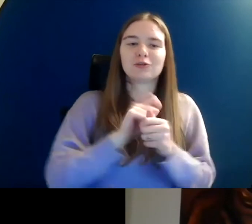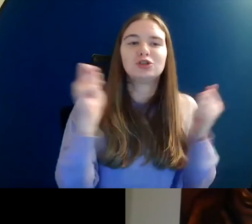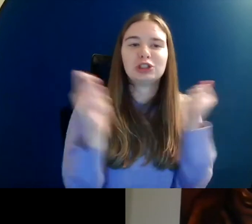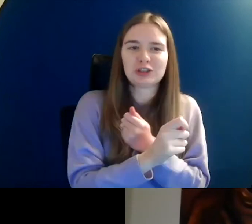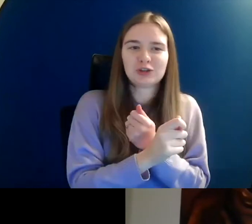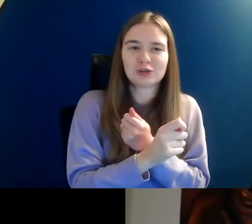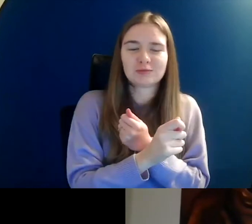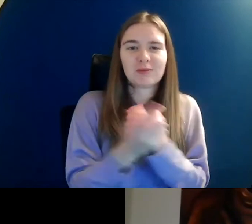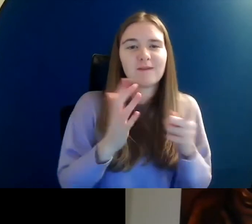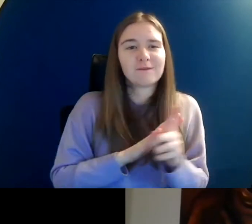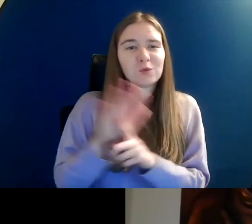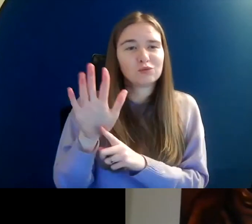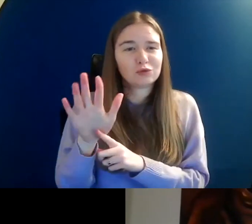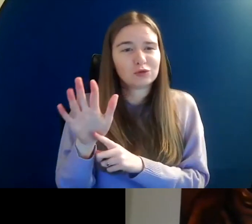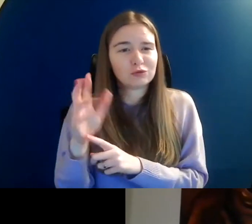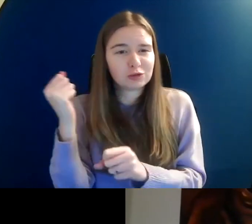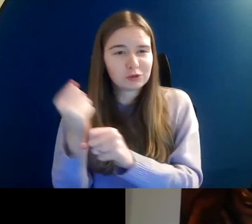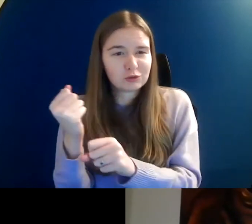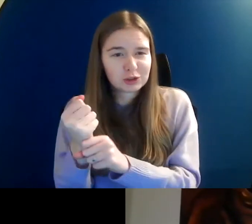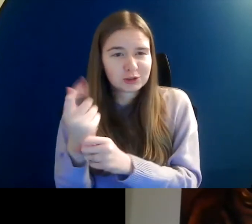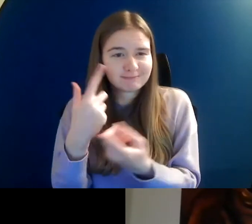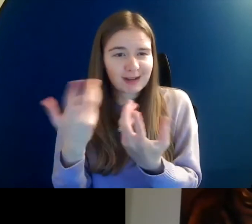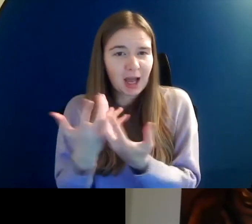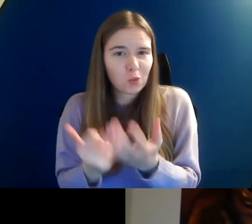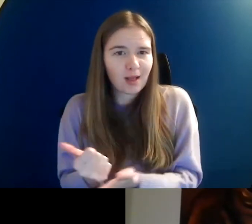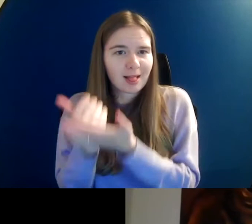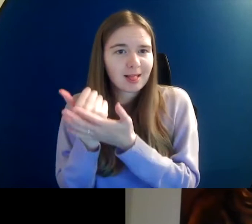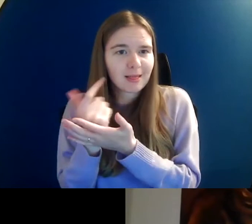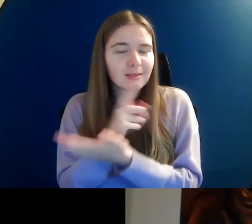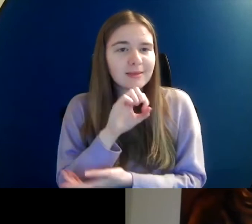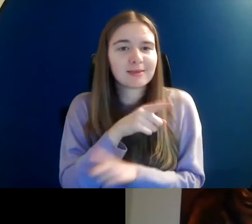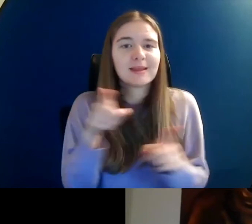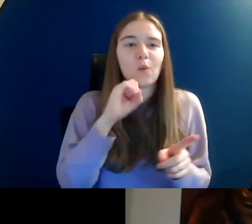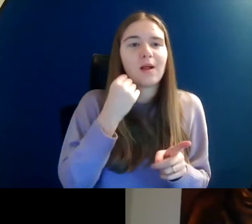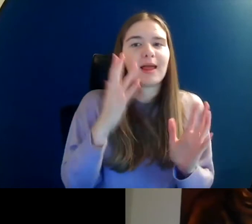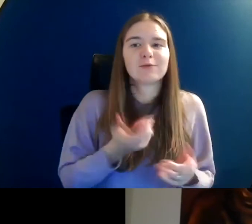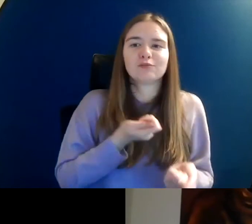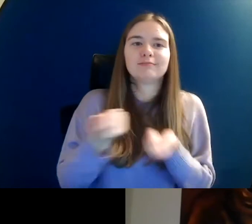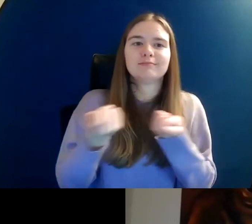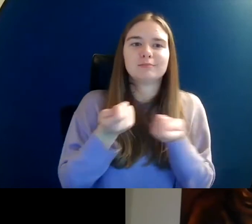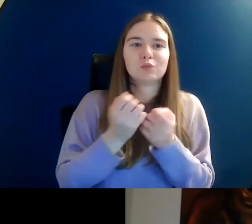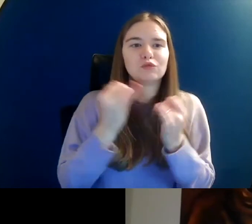They will have to be dealing with this climate crisis for multiple generations down the line. If we can start dealing with the problems now,